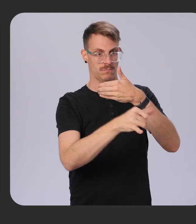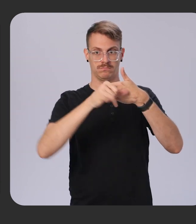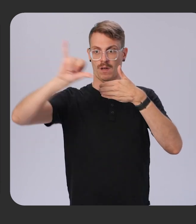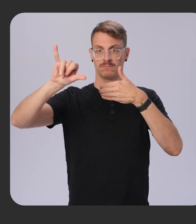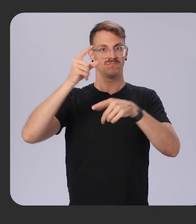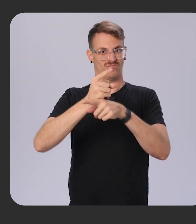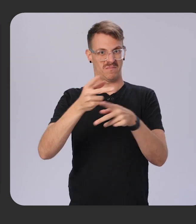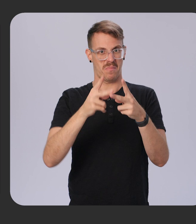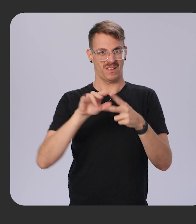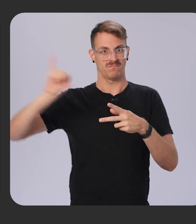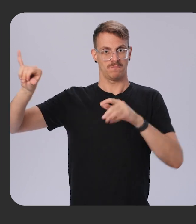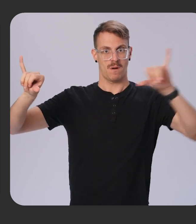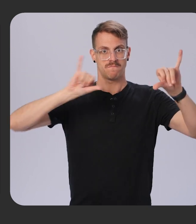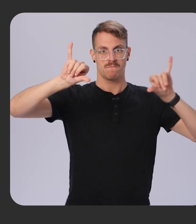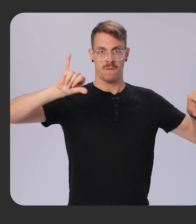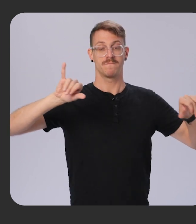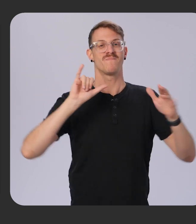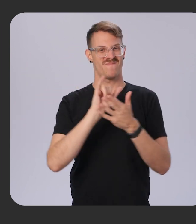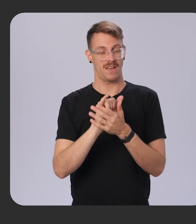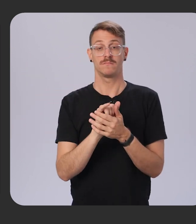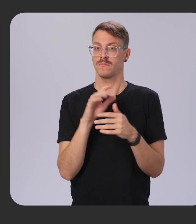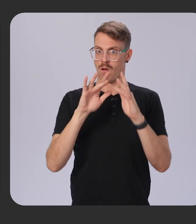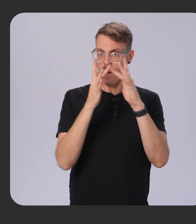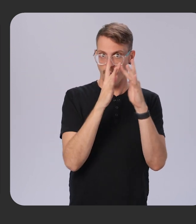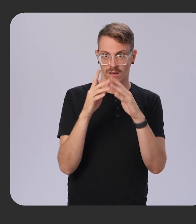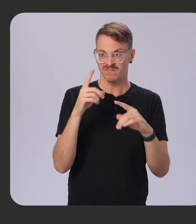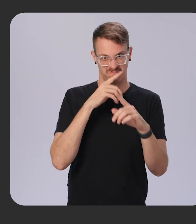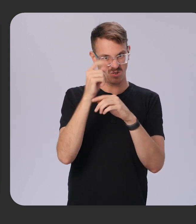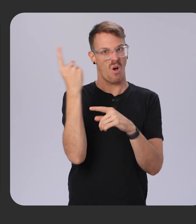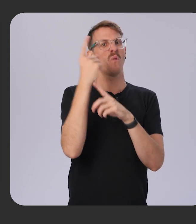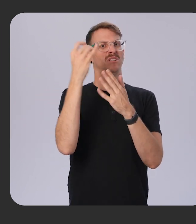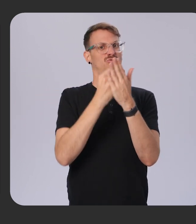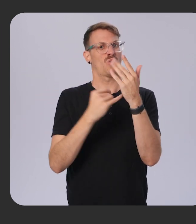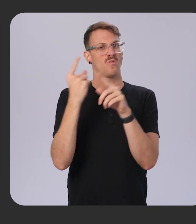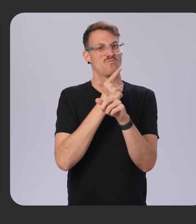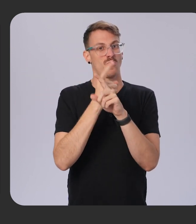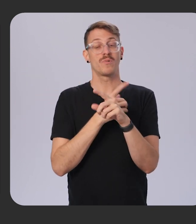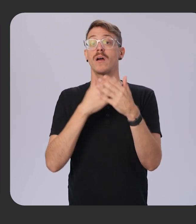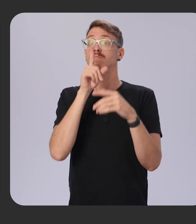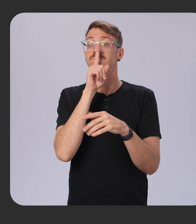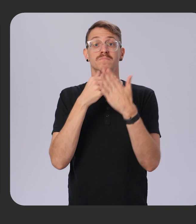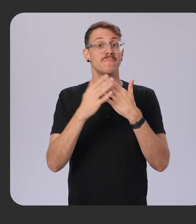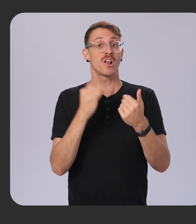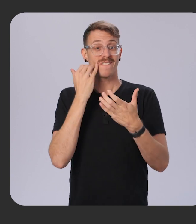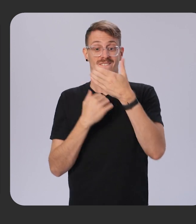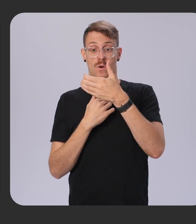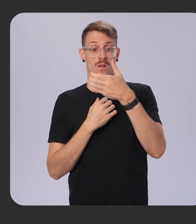The virtual objects need to always be drawn appropriately, even as the phone moves around, so that they feel as if they're